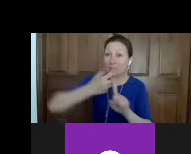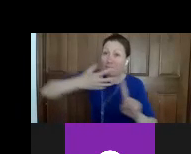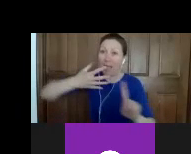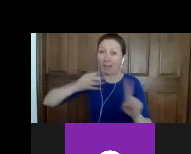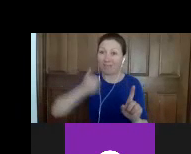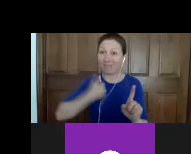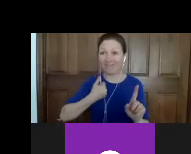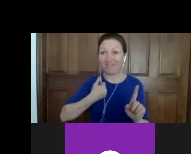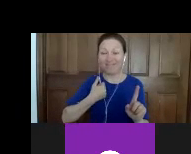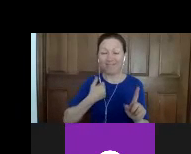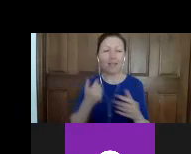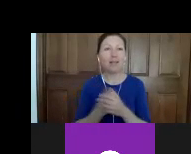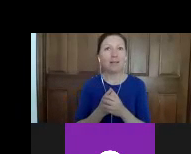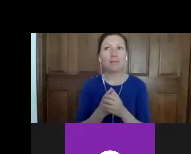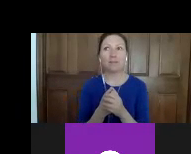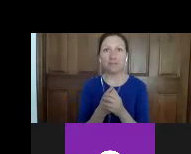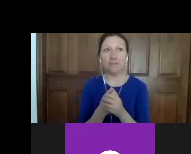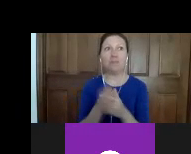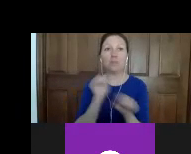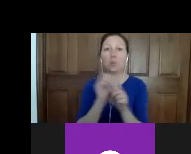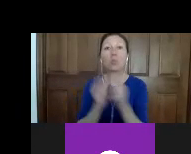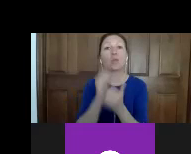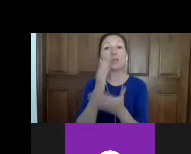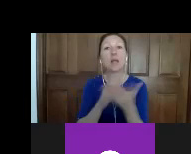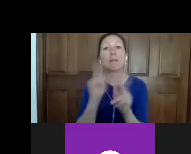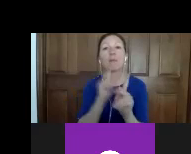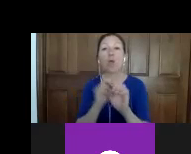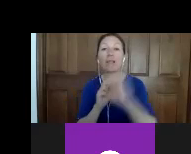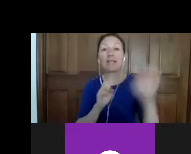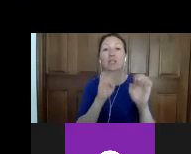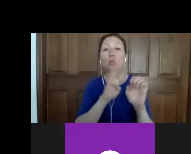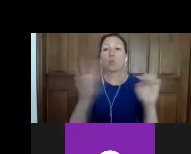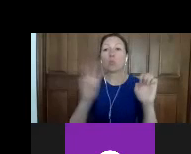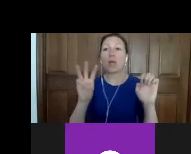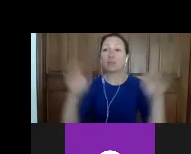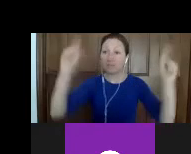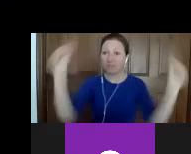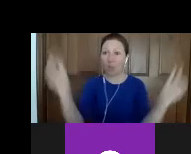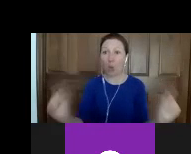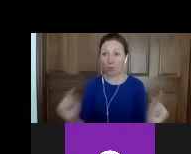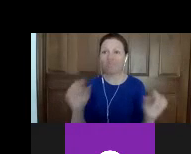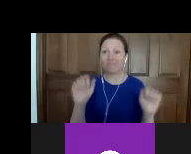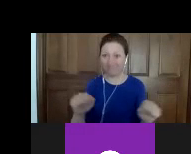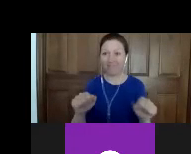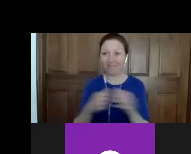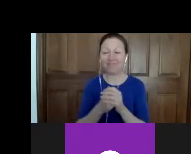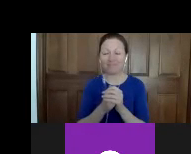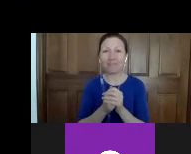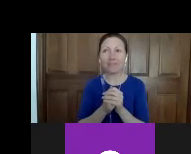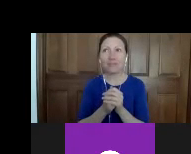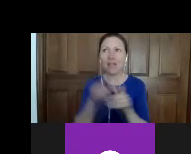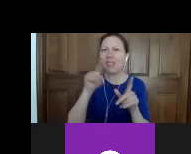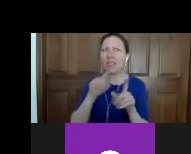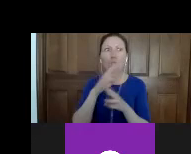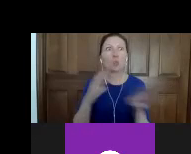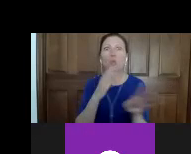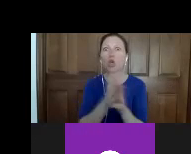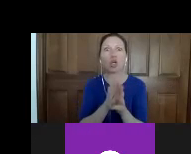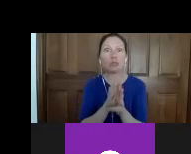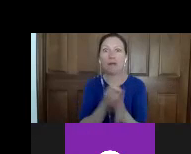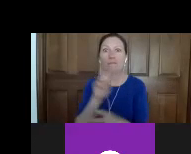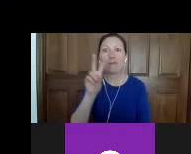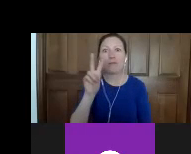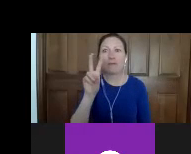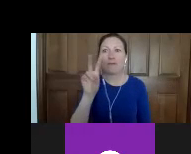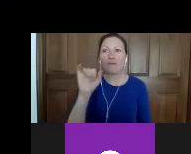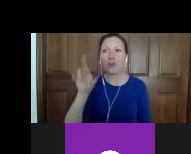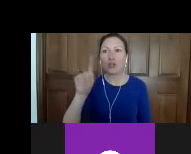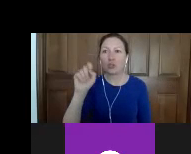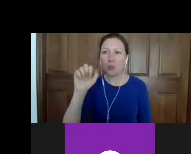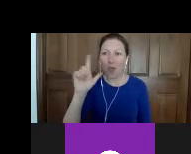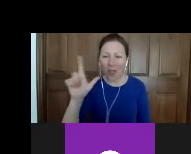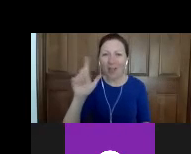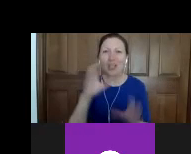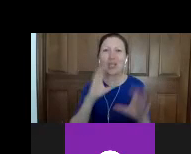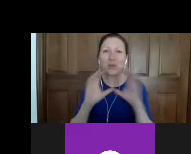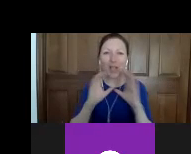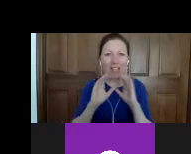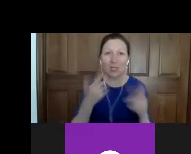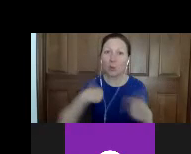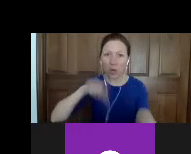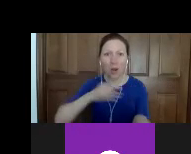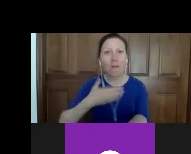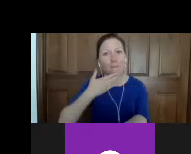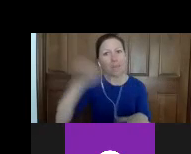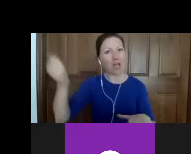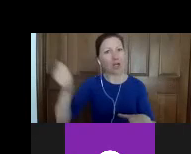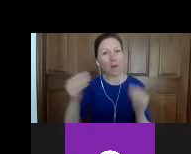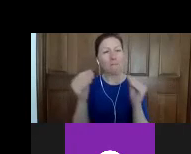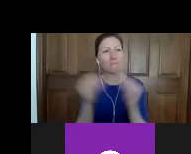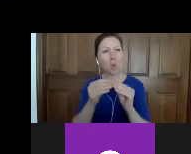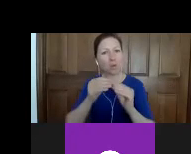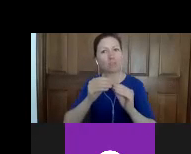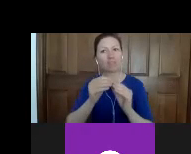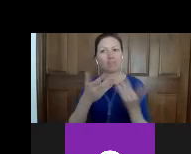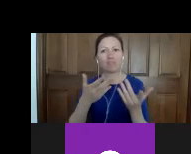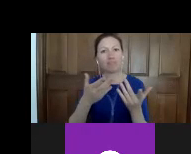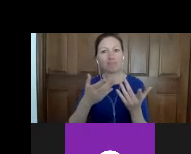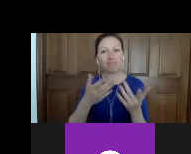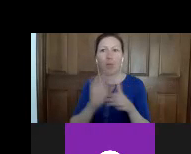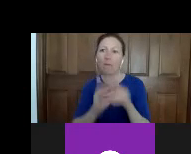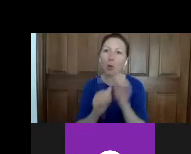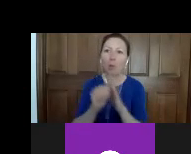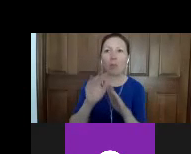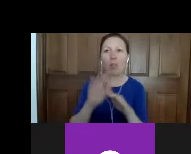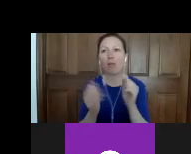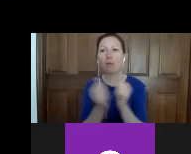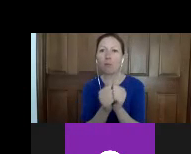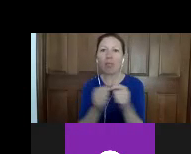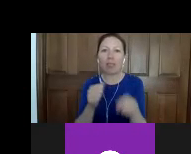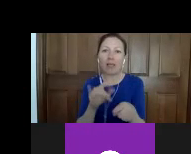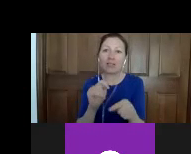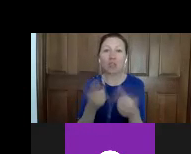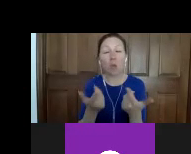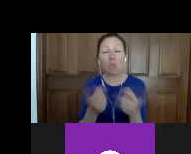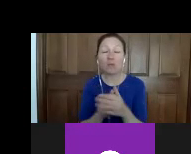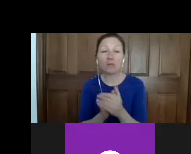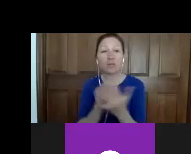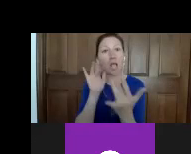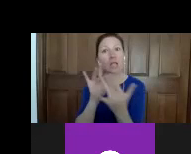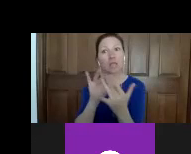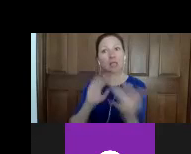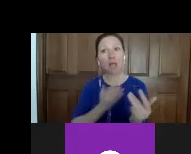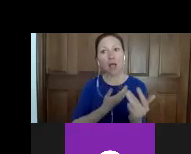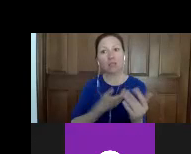We worked with people on the east and west coast. Definitely reach out to us, go to STARK,